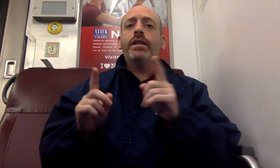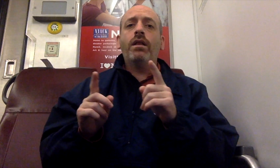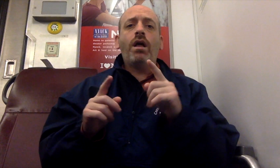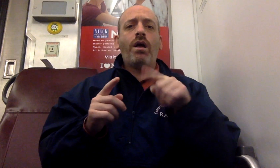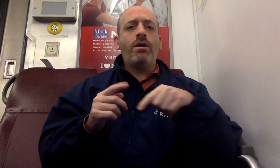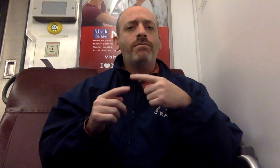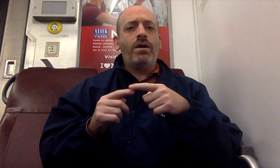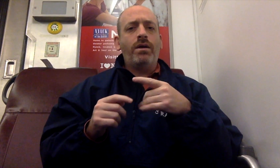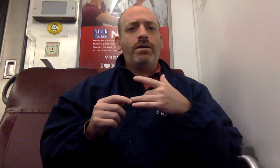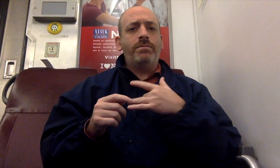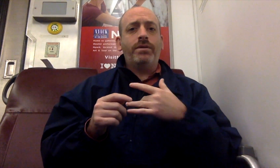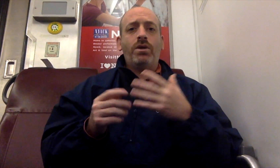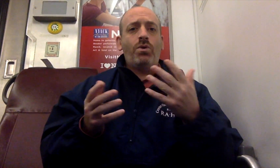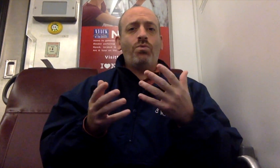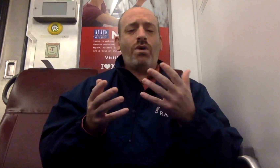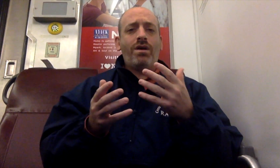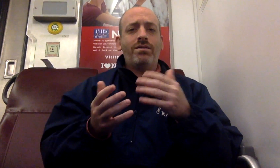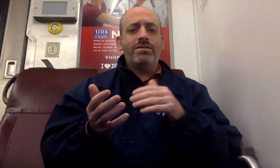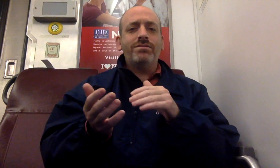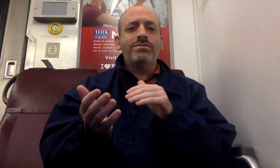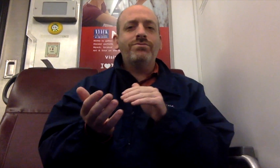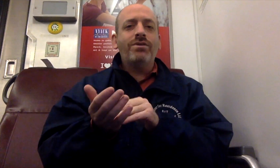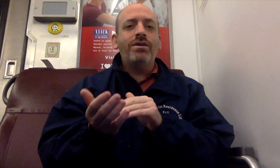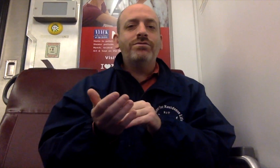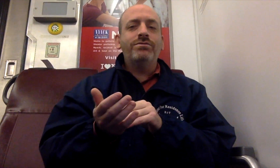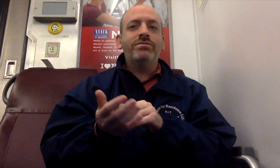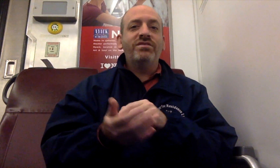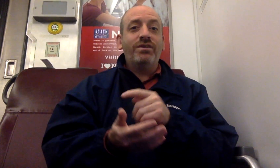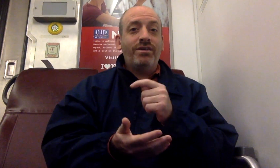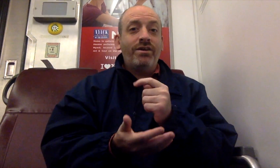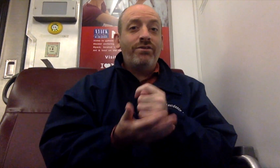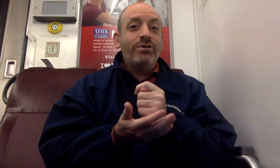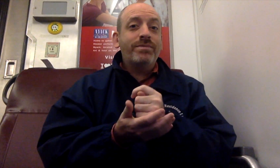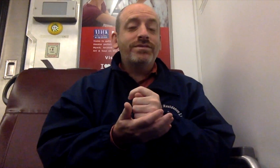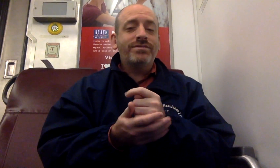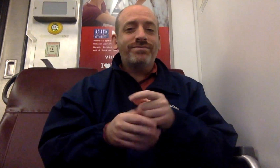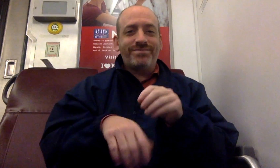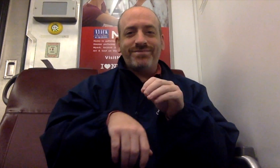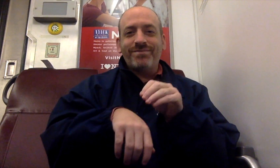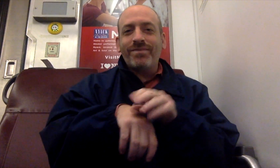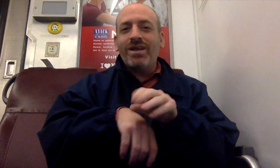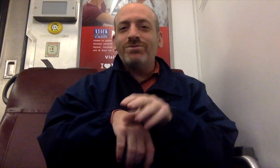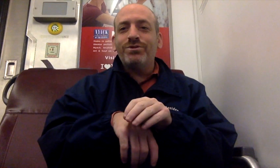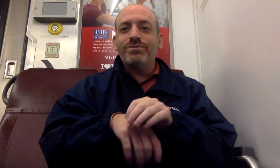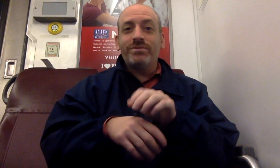The grapevine continues to discuss accommodations with doctors, therapists, counselors,